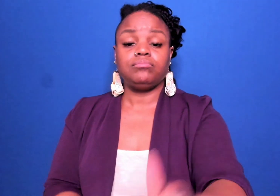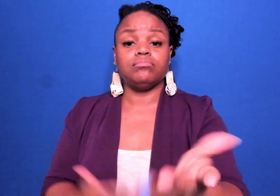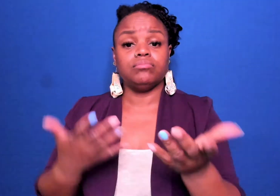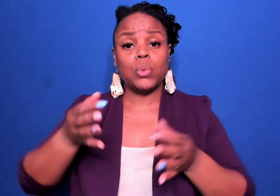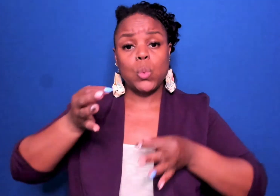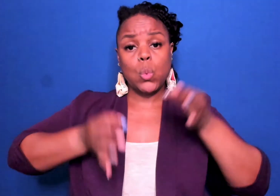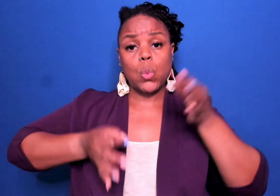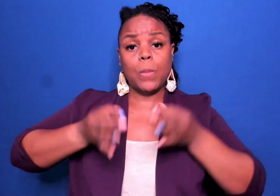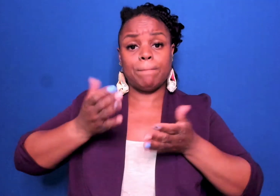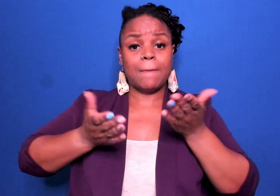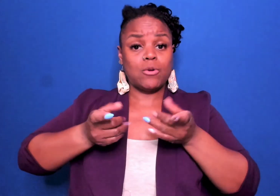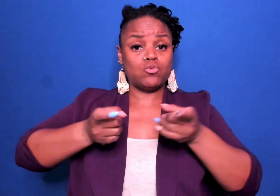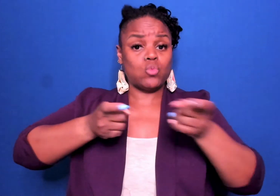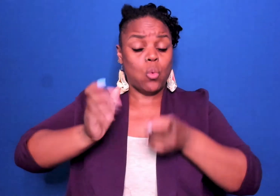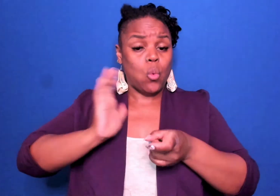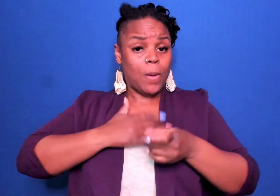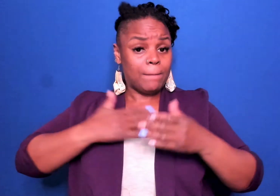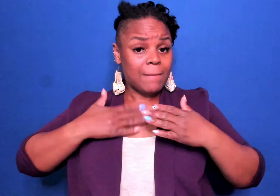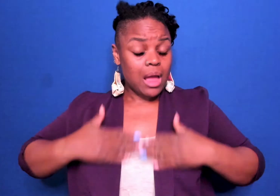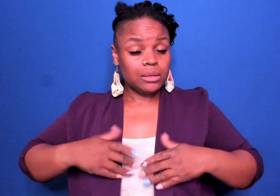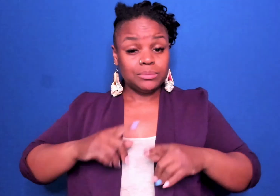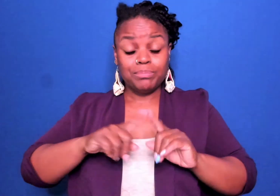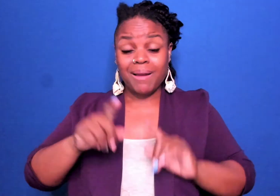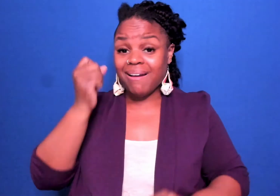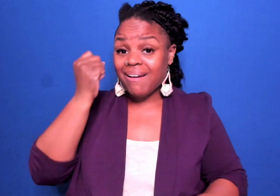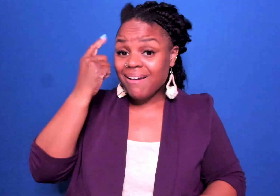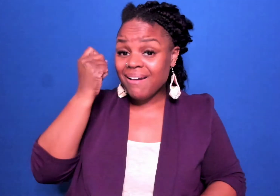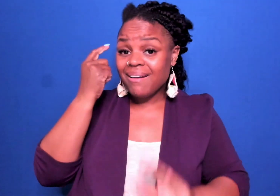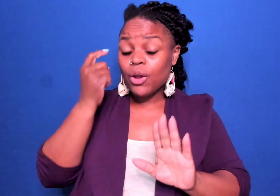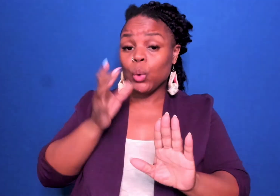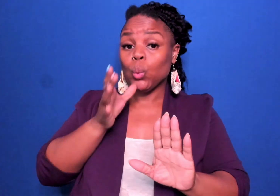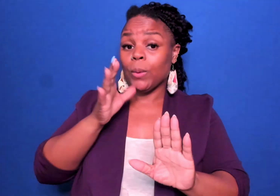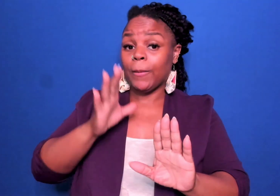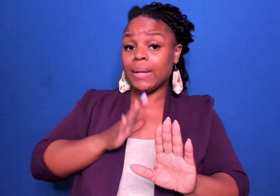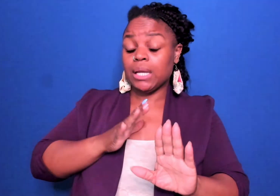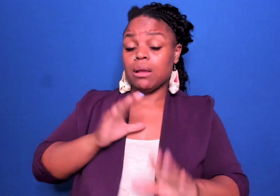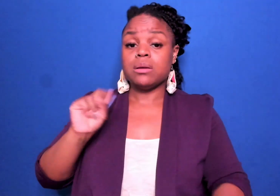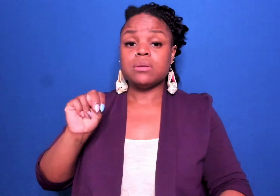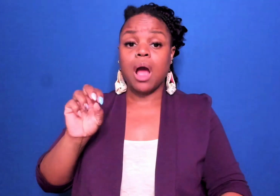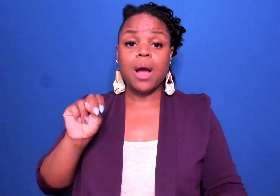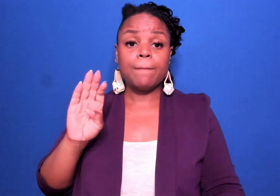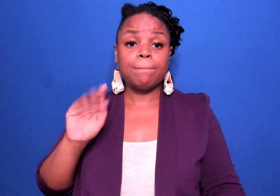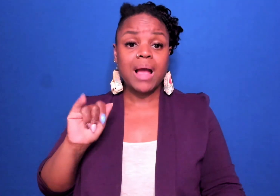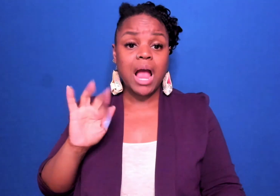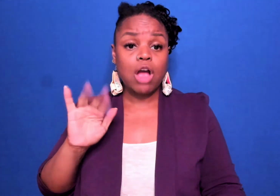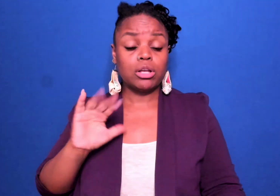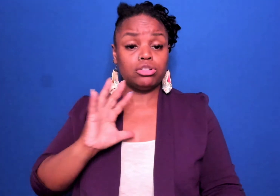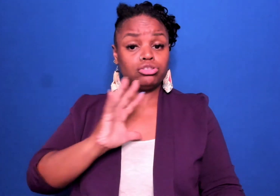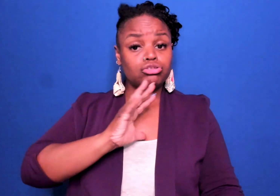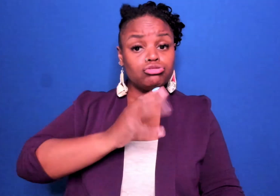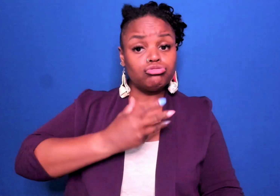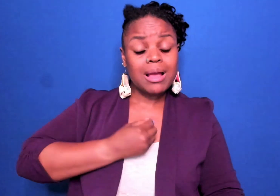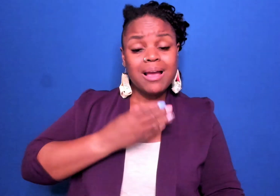The courts may try to control our bodies, but women, non-binary, trans,